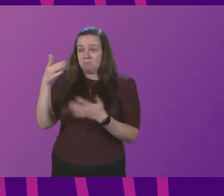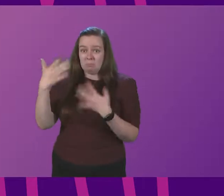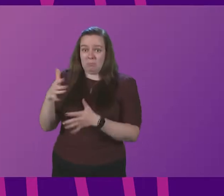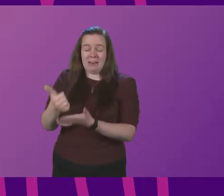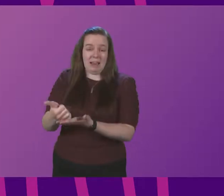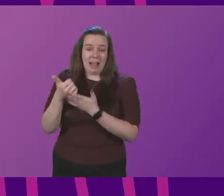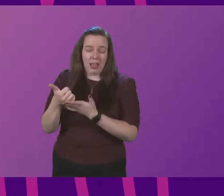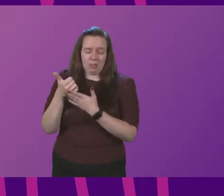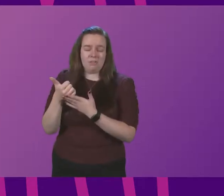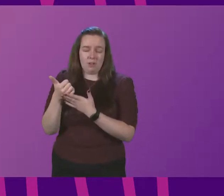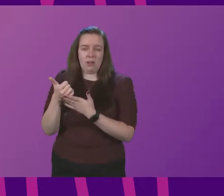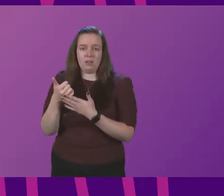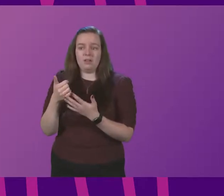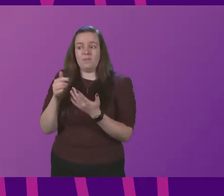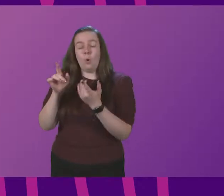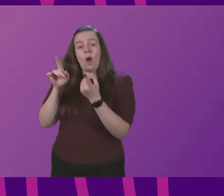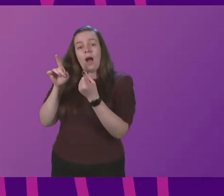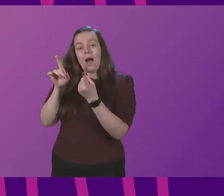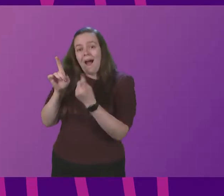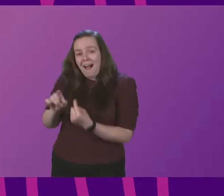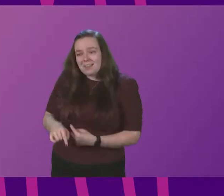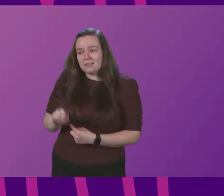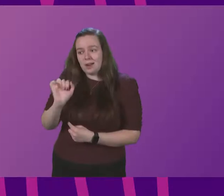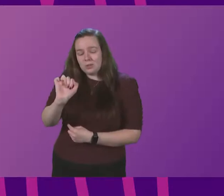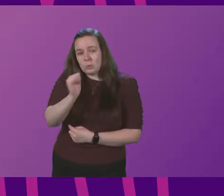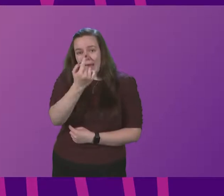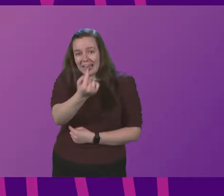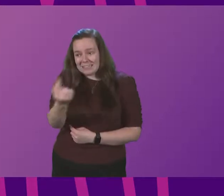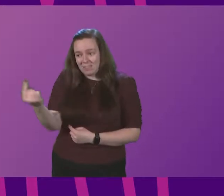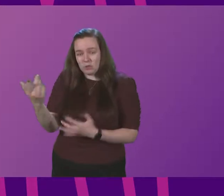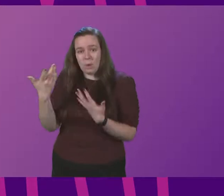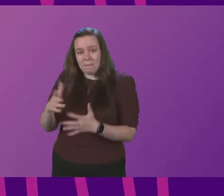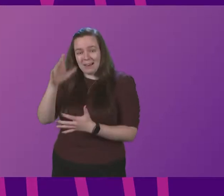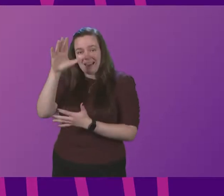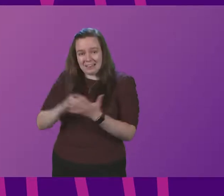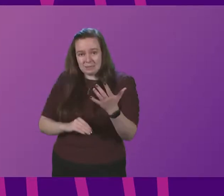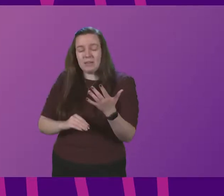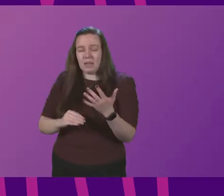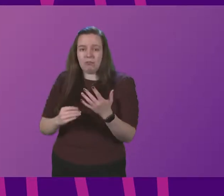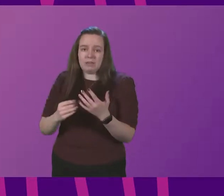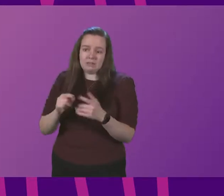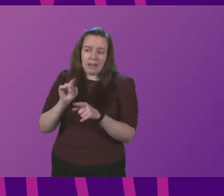in giving answers to individuals who have experienced abuse in those circumstances.